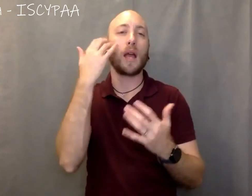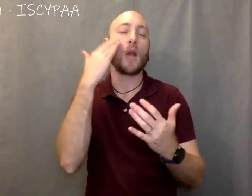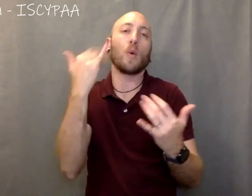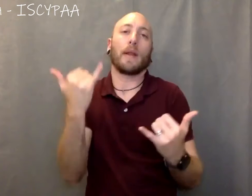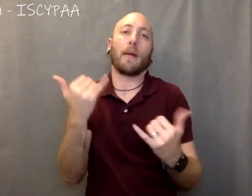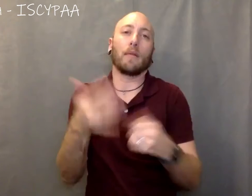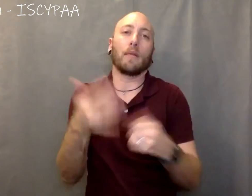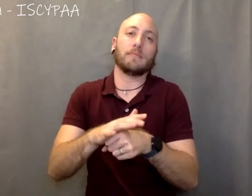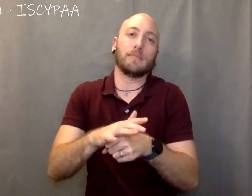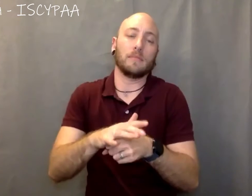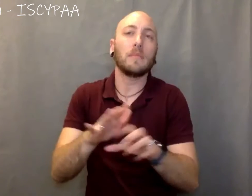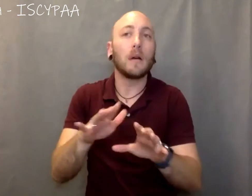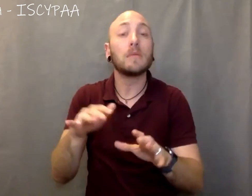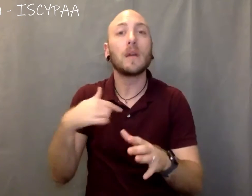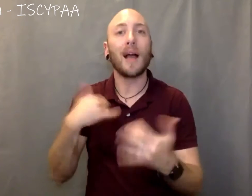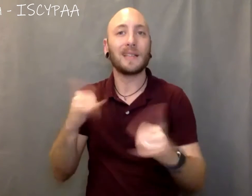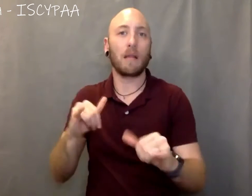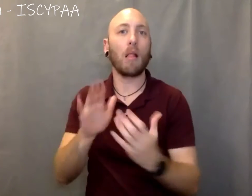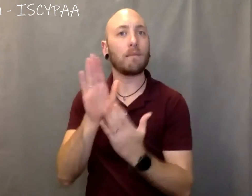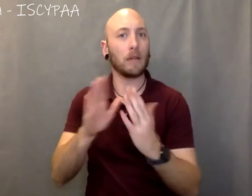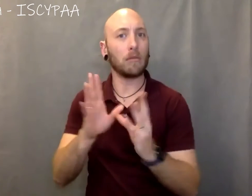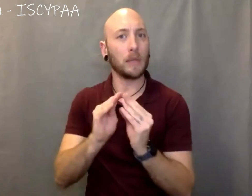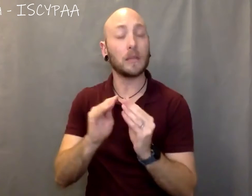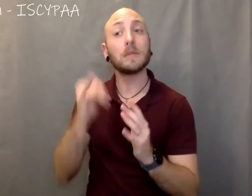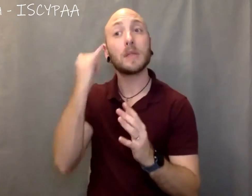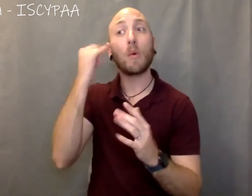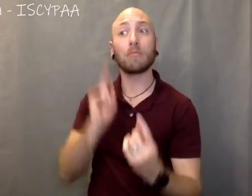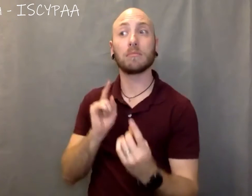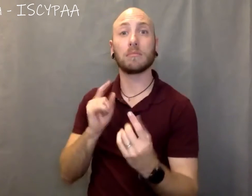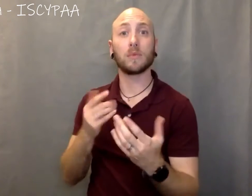to in some in person meetings if there's new person, you know, brand new meeting